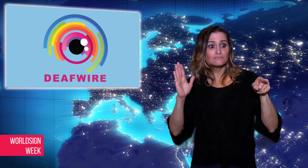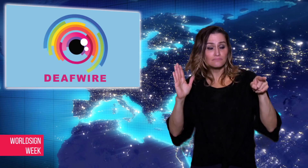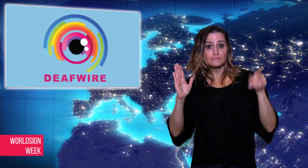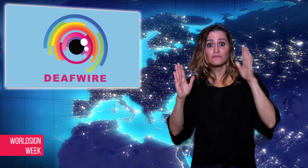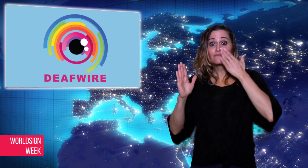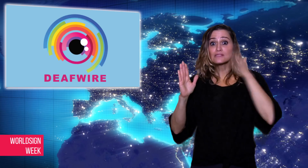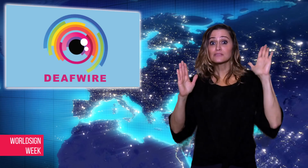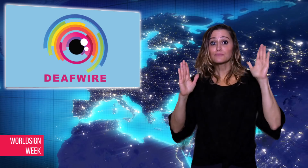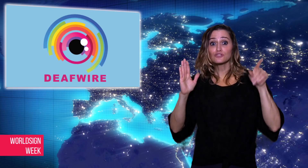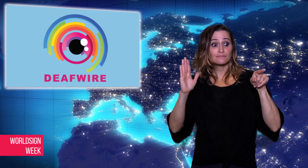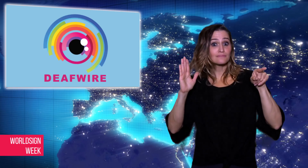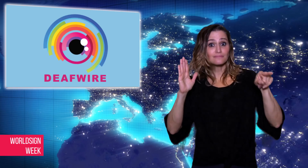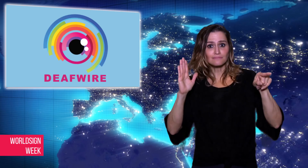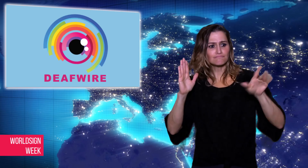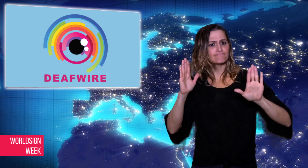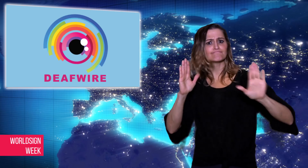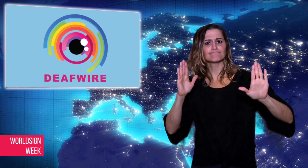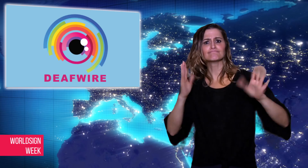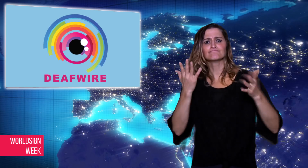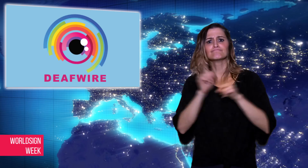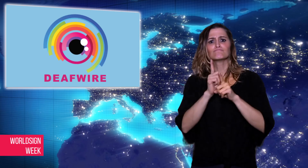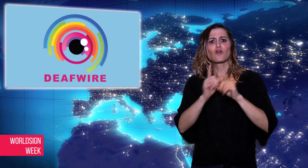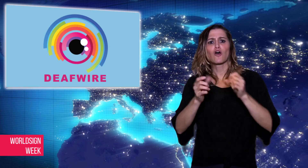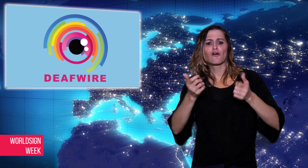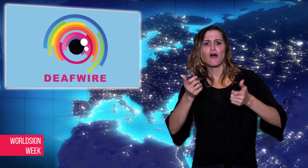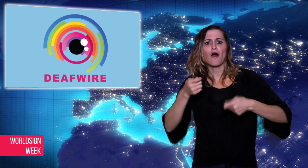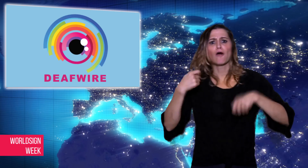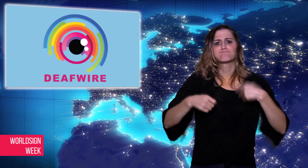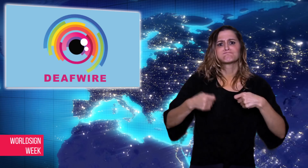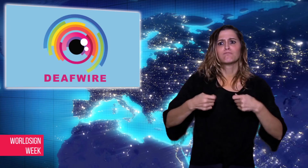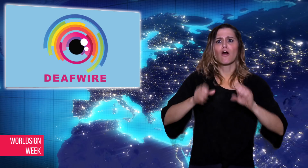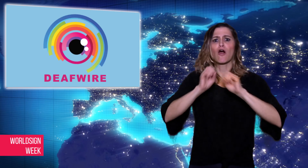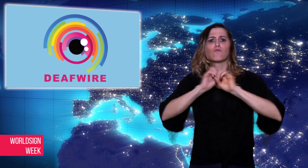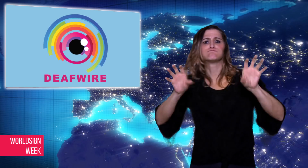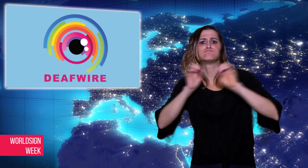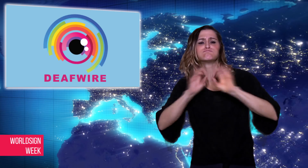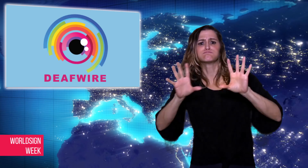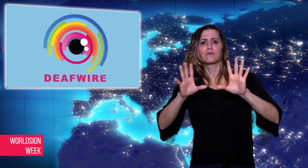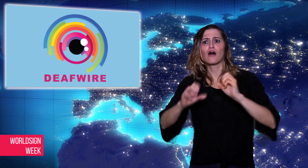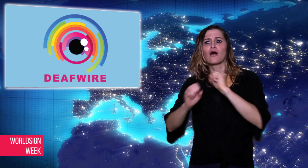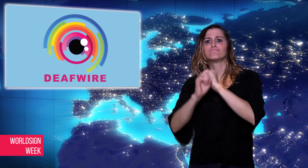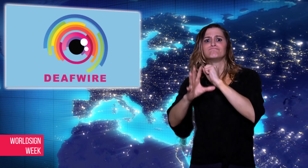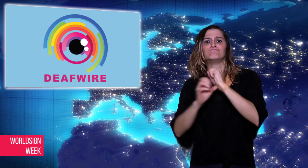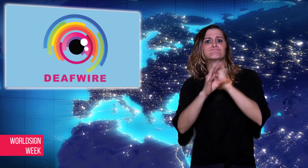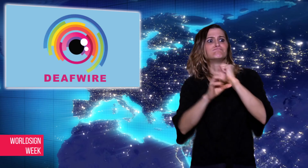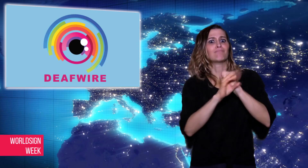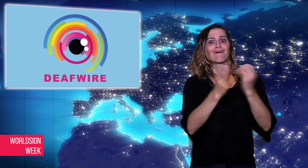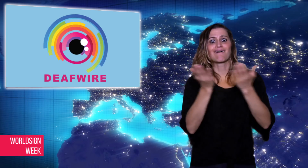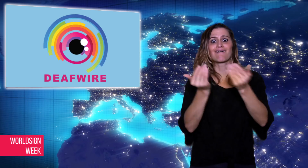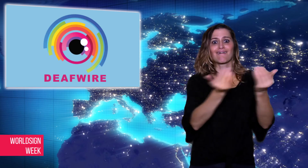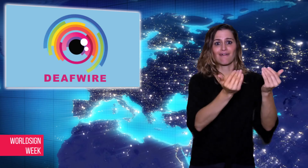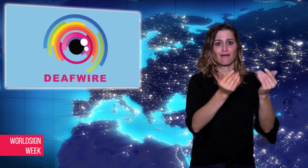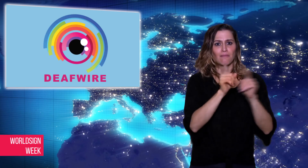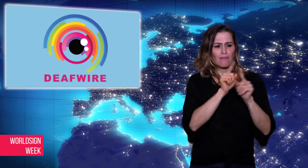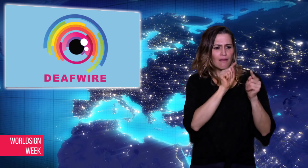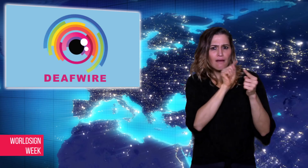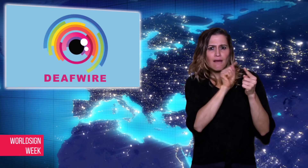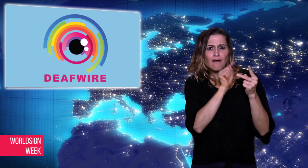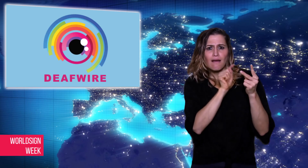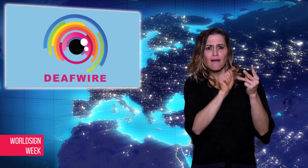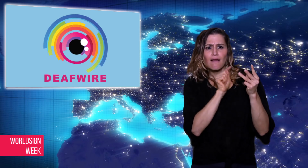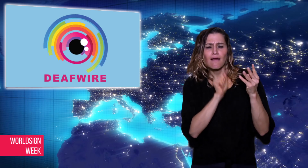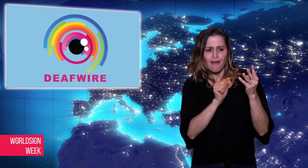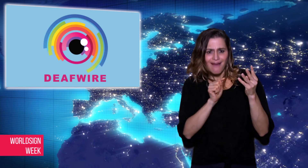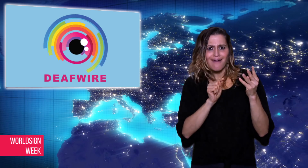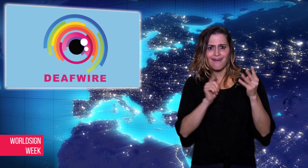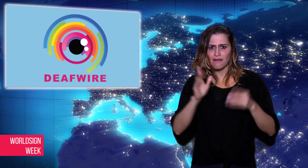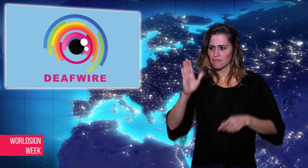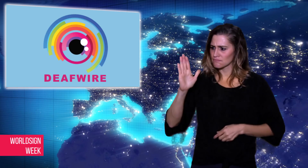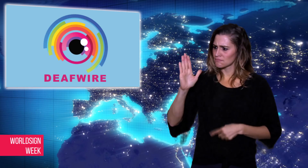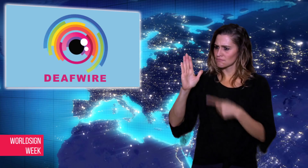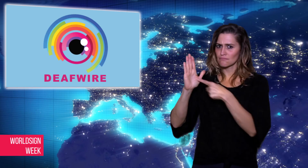housing laws. The U.S. Department of